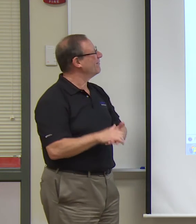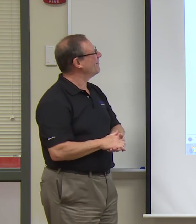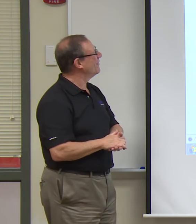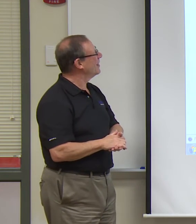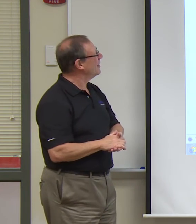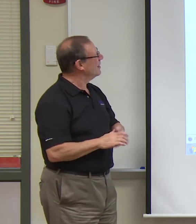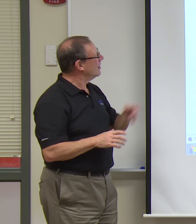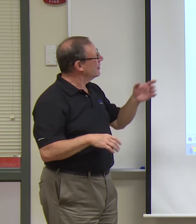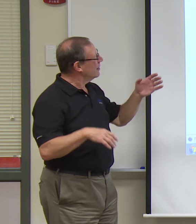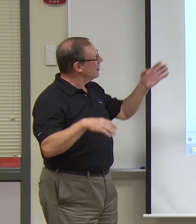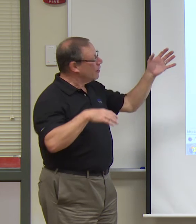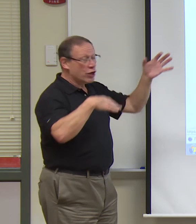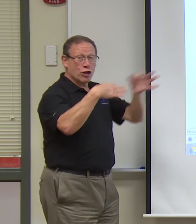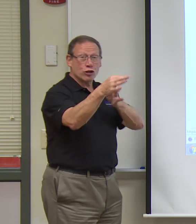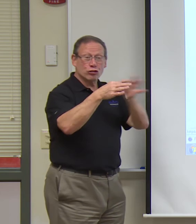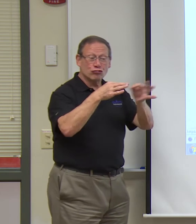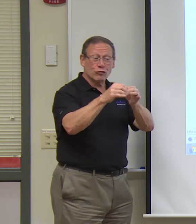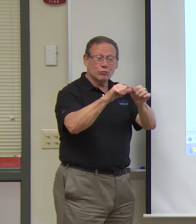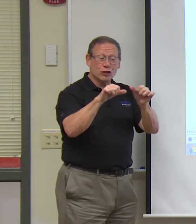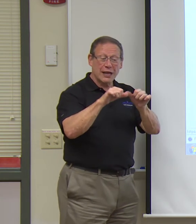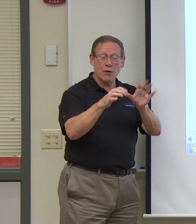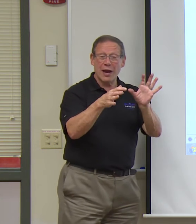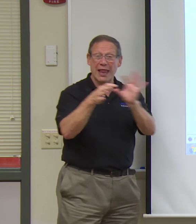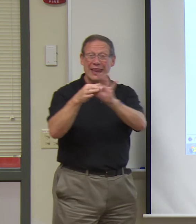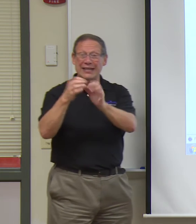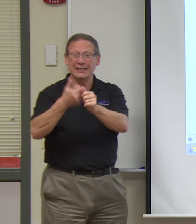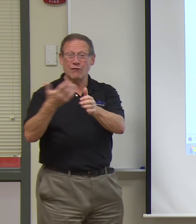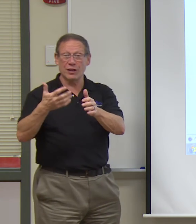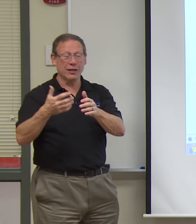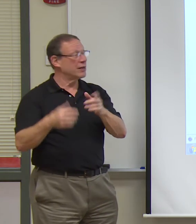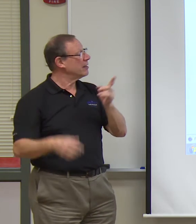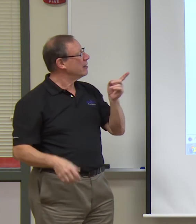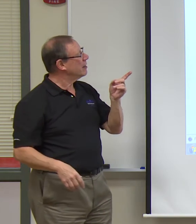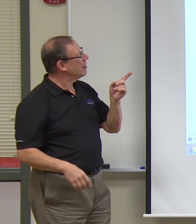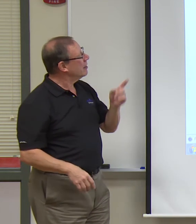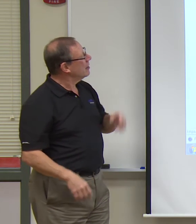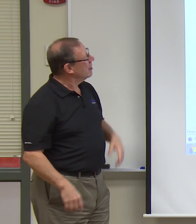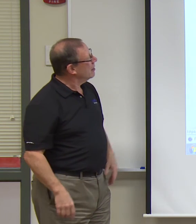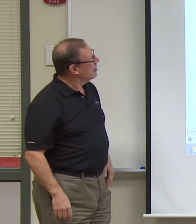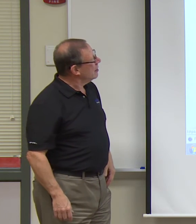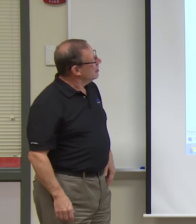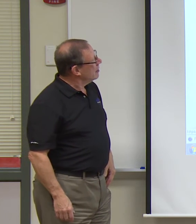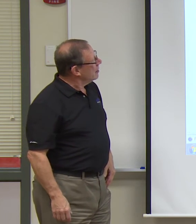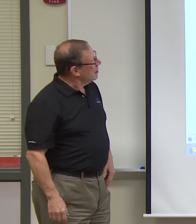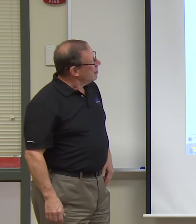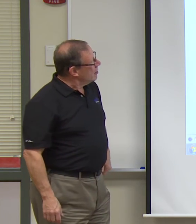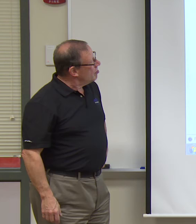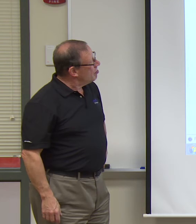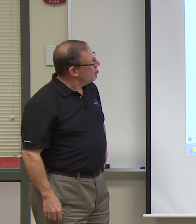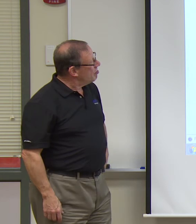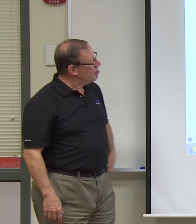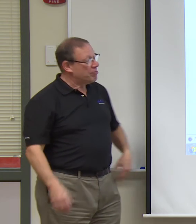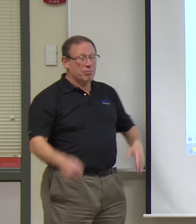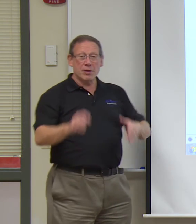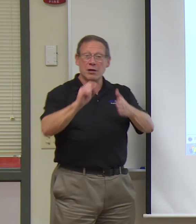underneath it here's the written lesson drop box and the test links are right here.